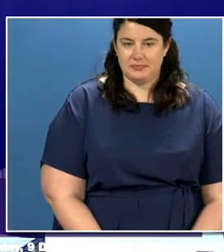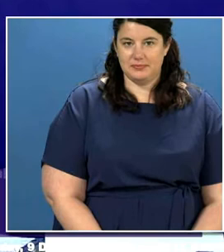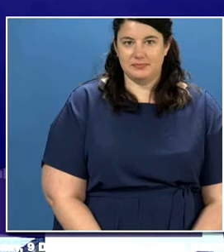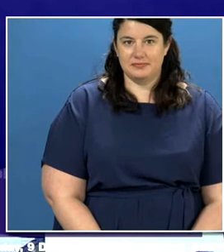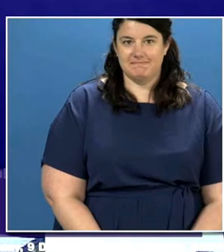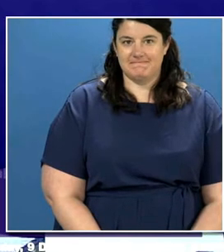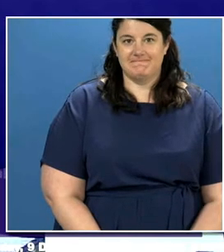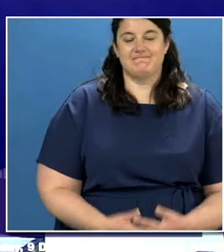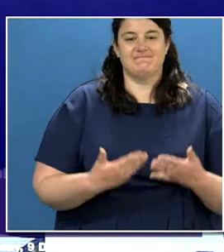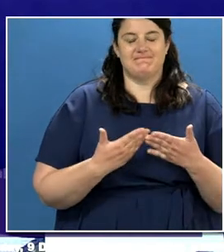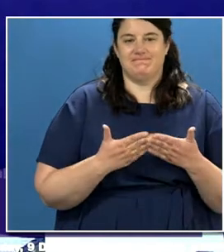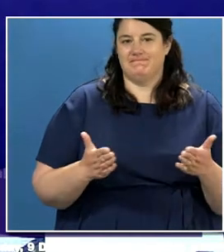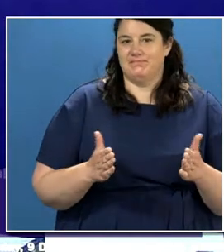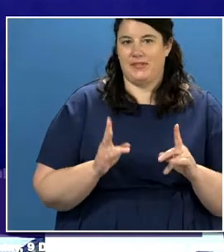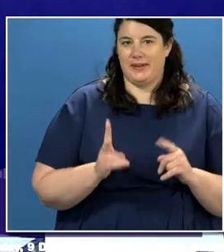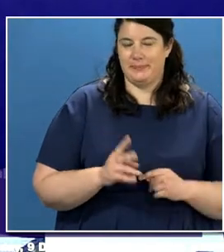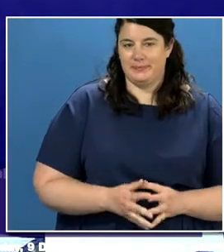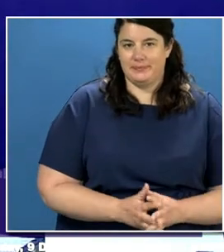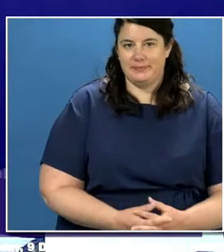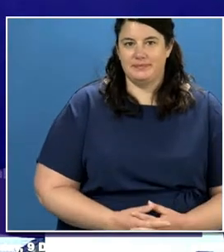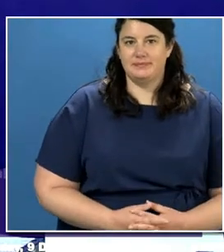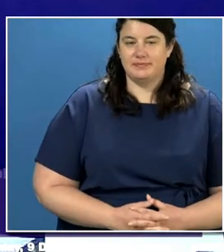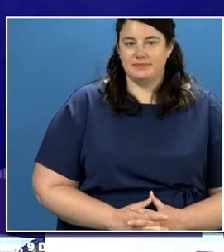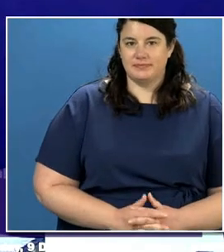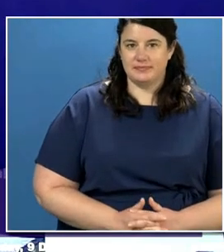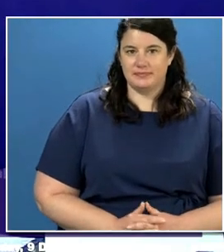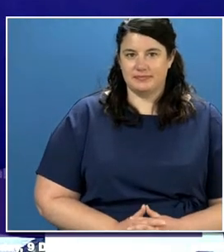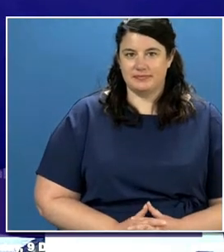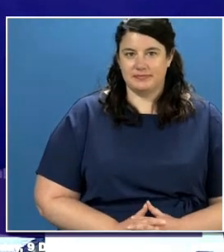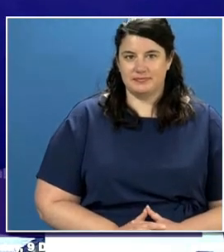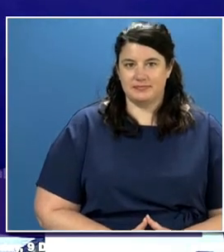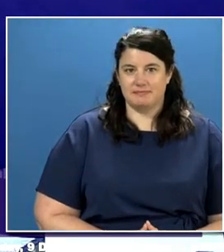The Royal Commission is now resumed Yes, Ms Eastman. Thank you, Commissioners.